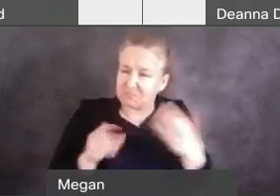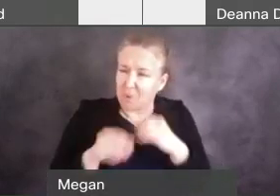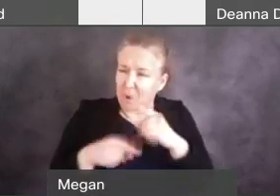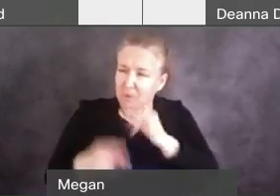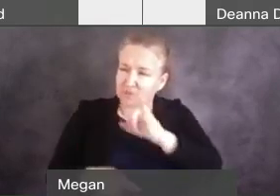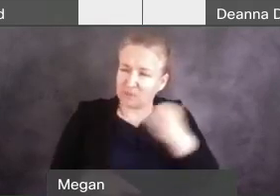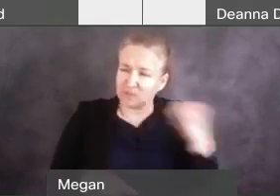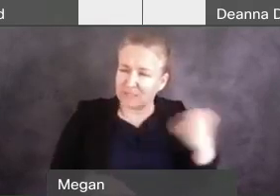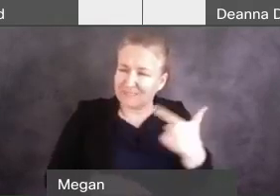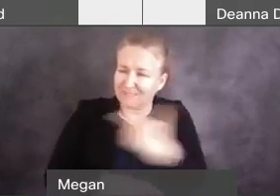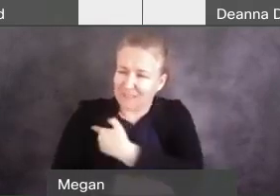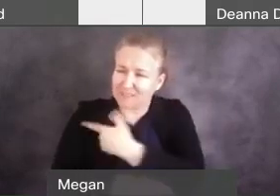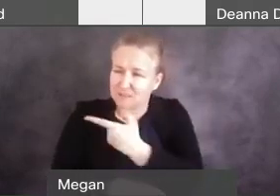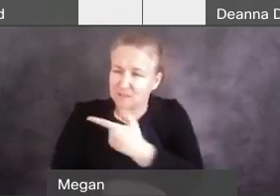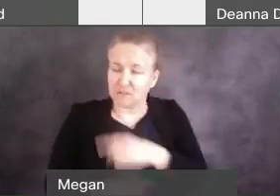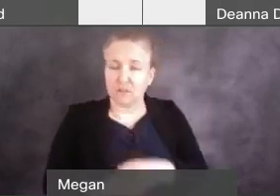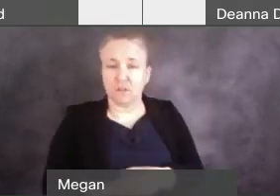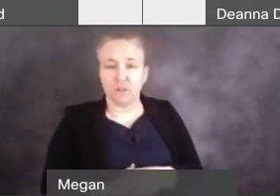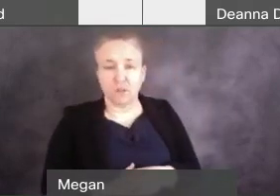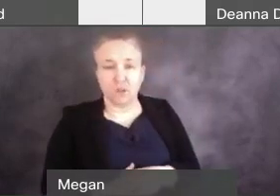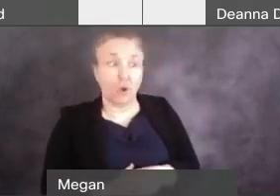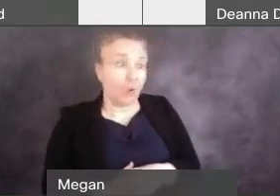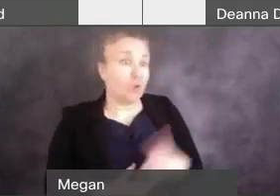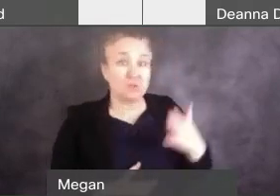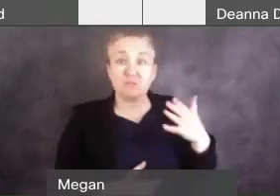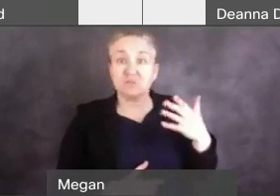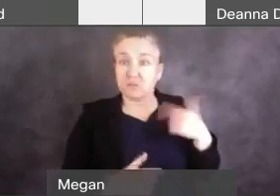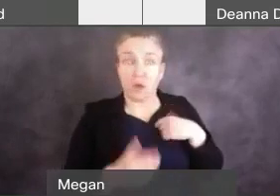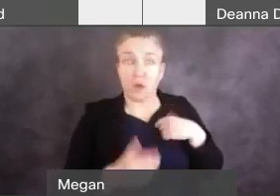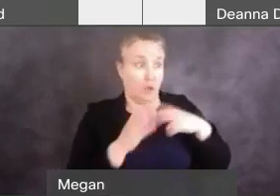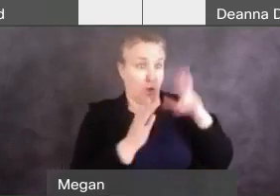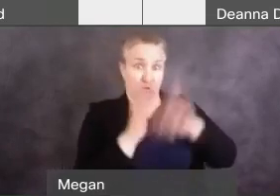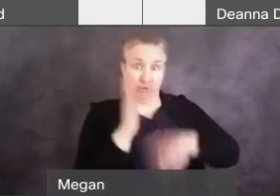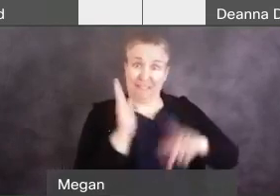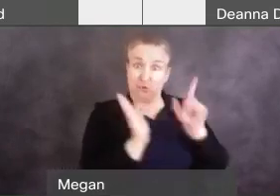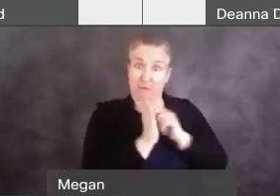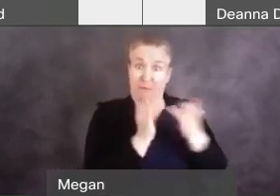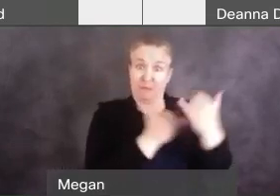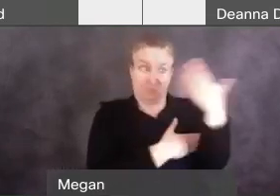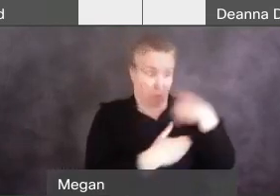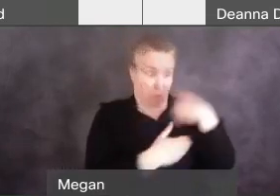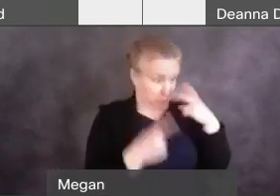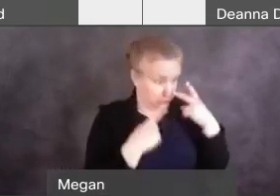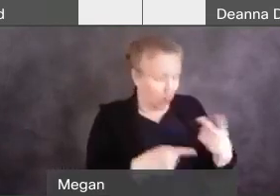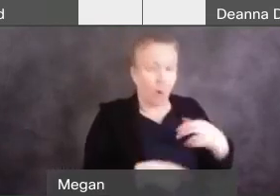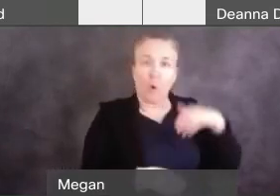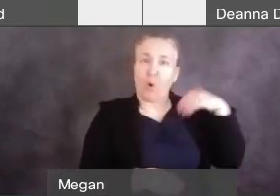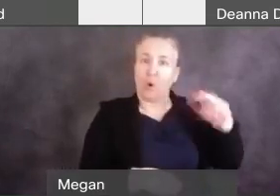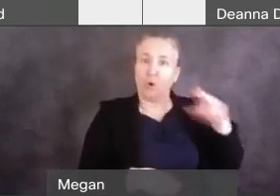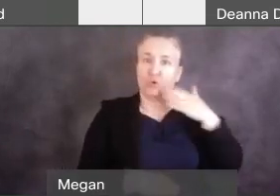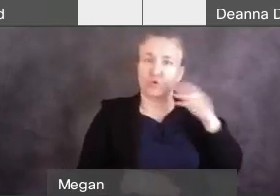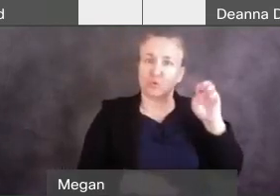[Commissioner Arkoosh] Well that was certainly welcome news to read in the paper this morning. I want as many tools in our toolbox as